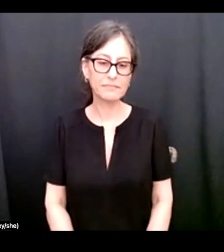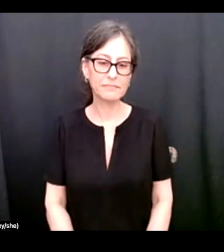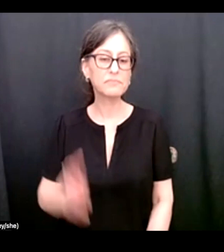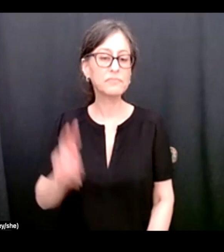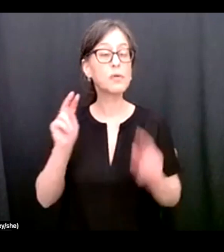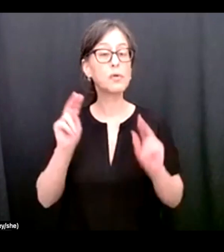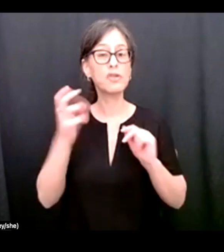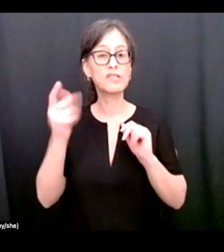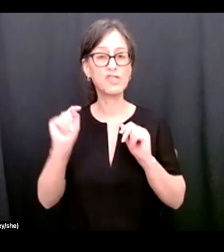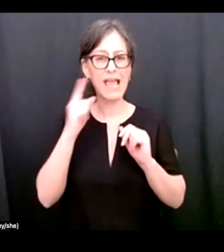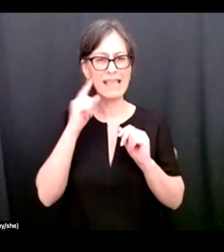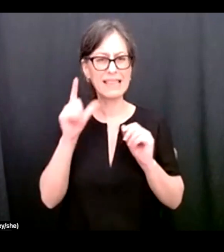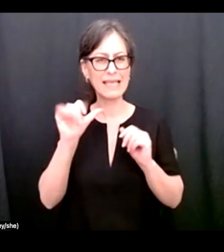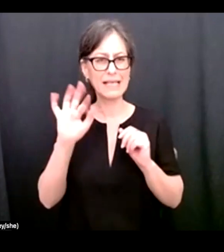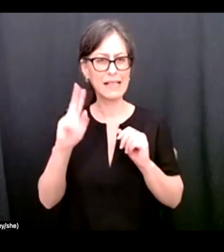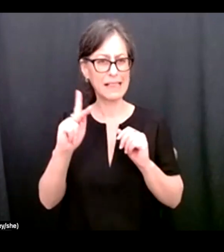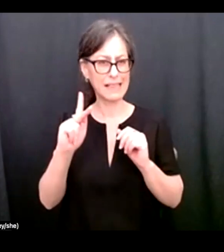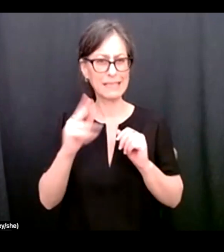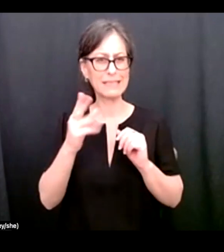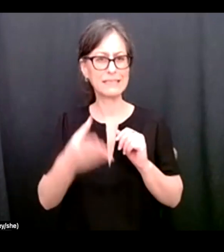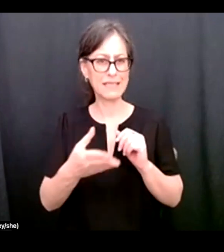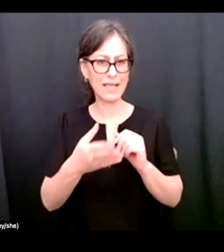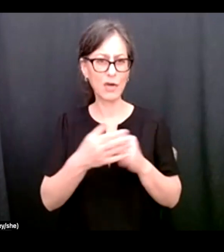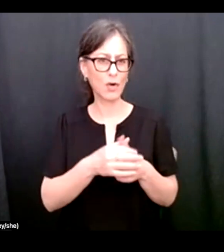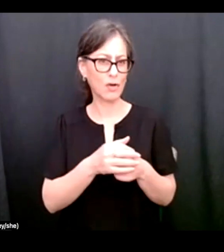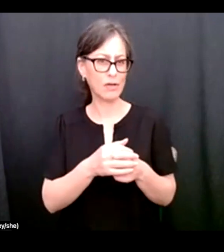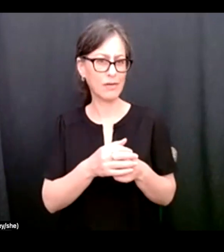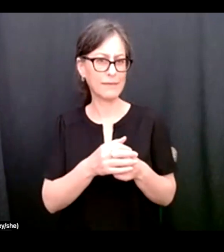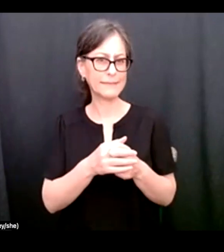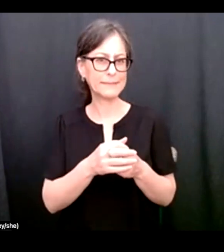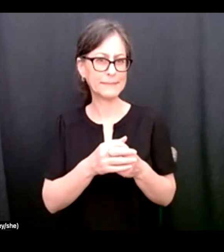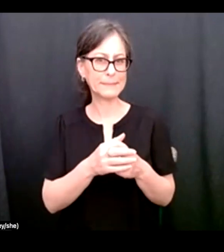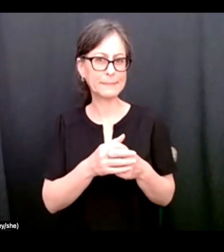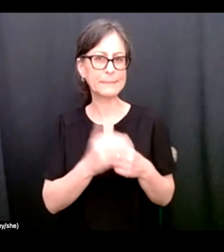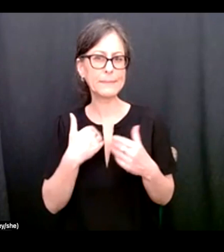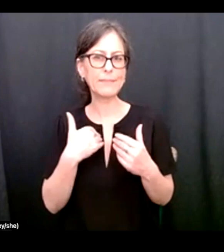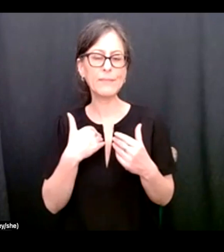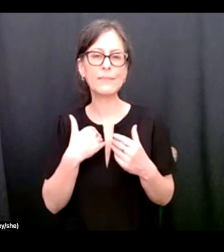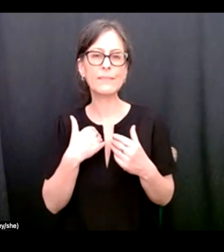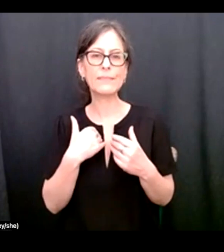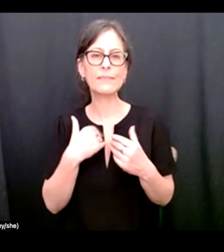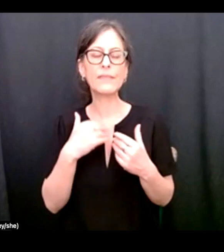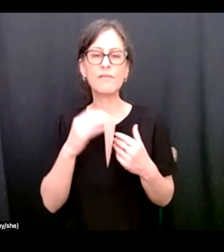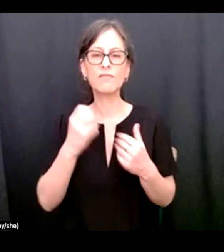I think the link came through. So there's a Kenneth Koch poem called “To my 20s,”